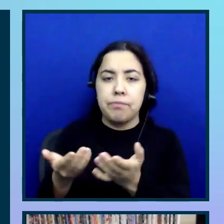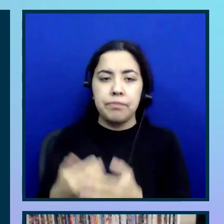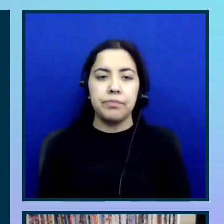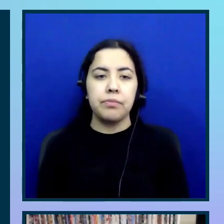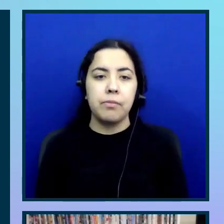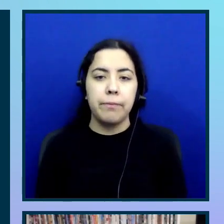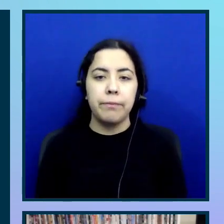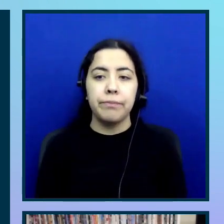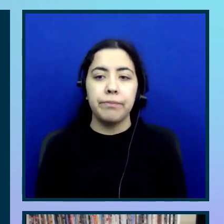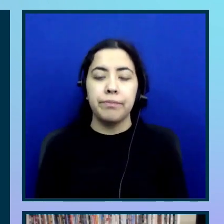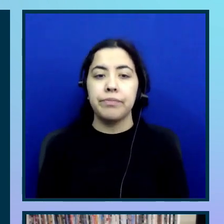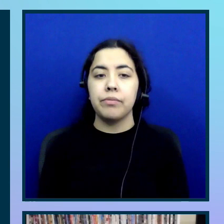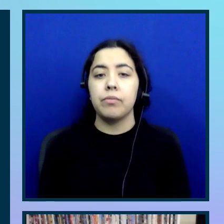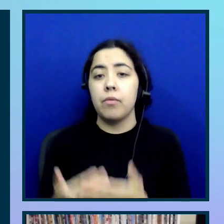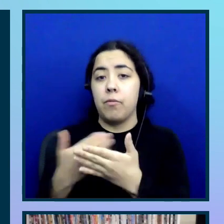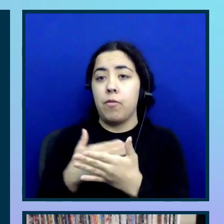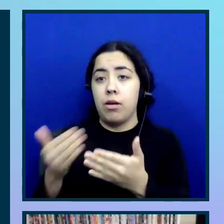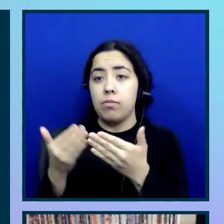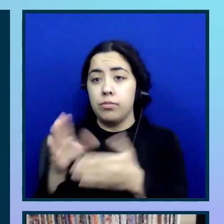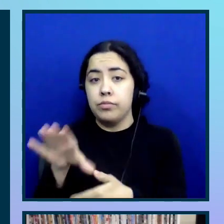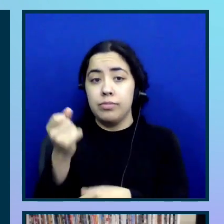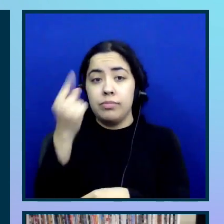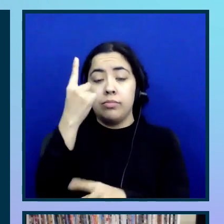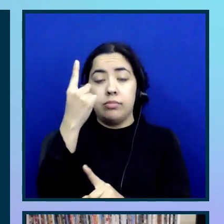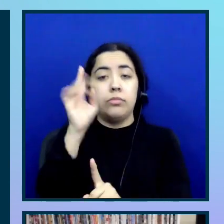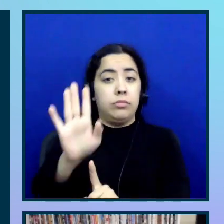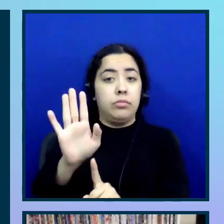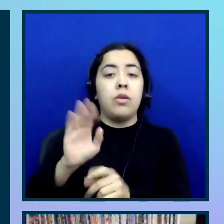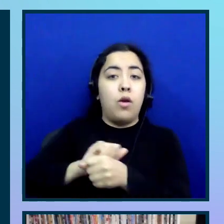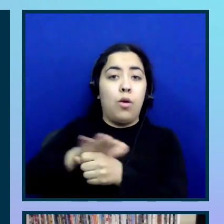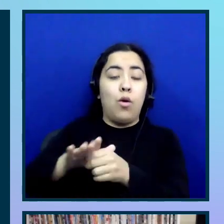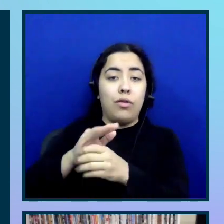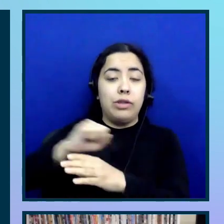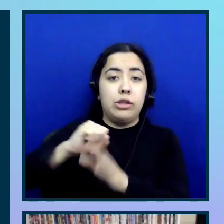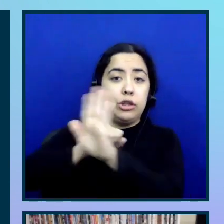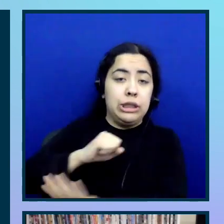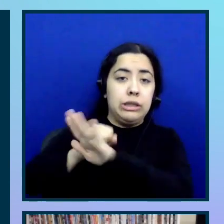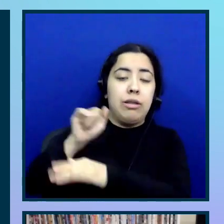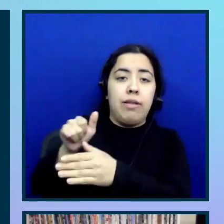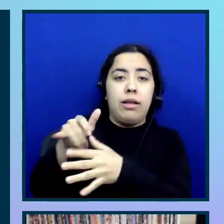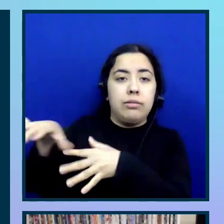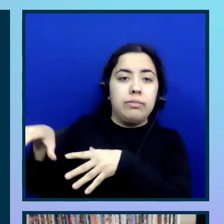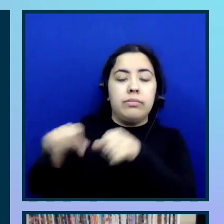But before I do that, it's worth noting that COVID Shield was eventually adopted by the Canadian federal government